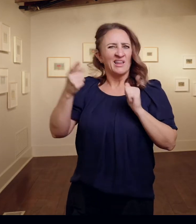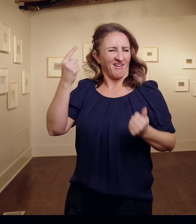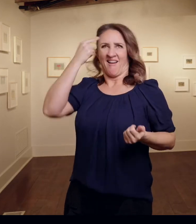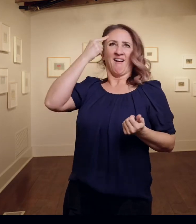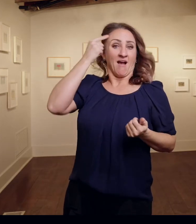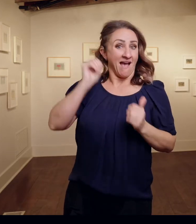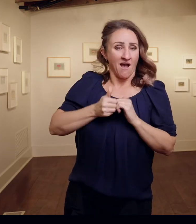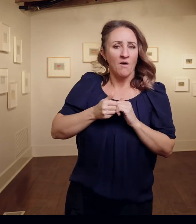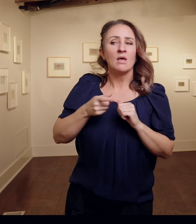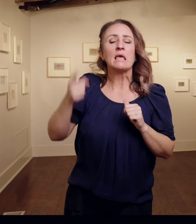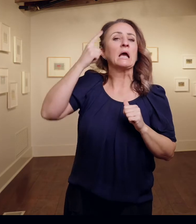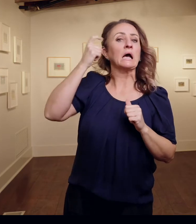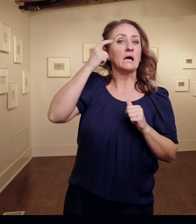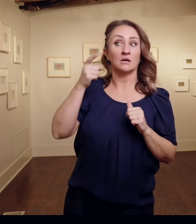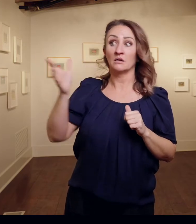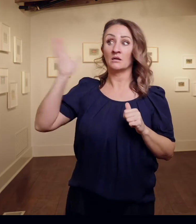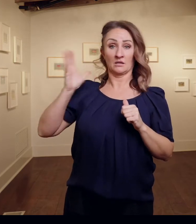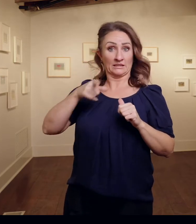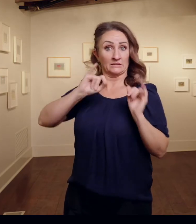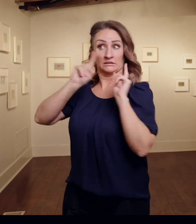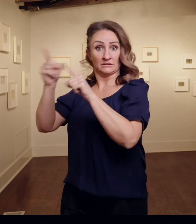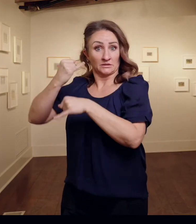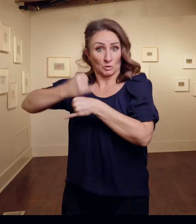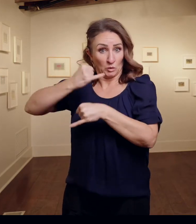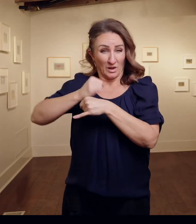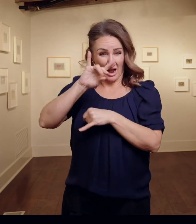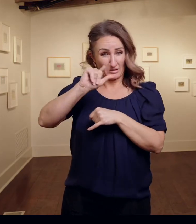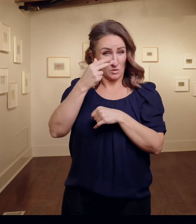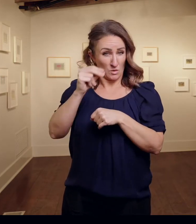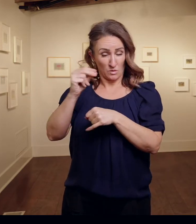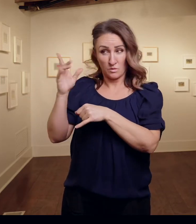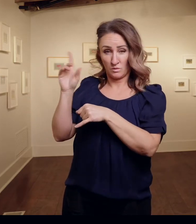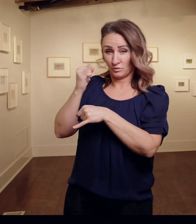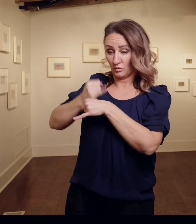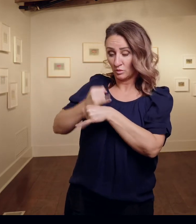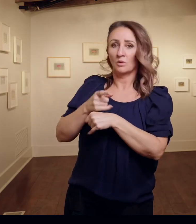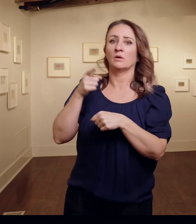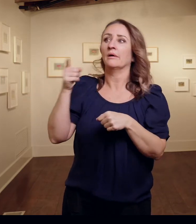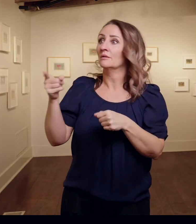He was likely exposed to bookmaking during his time at the School for the Deaf and Blind,